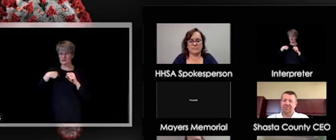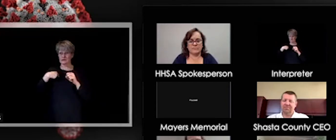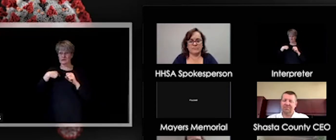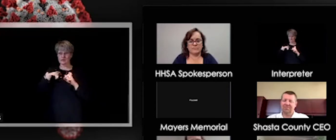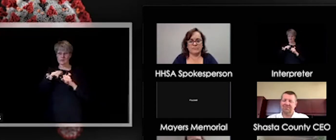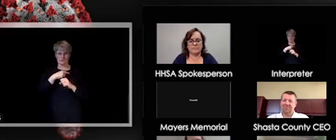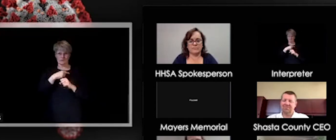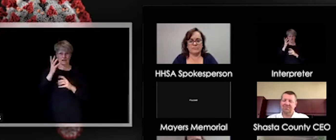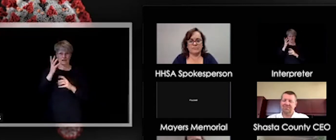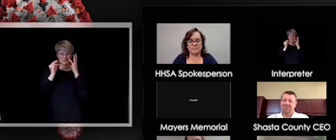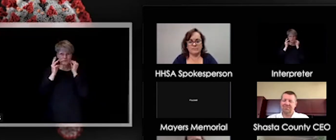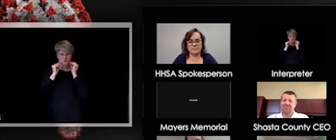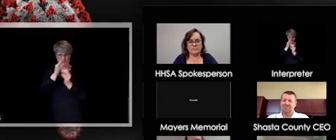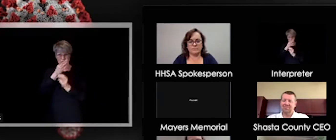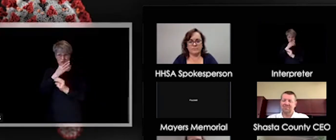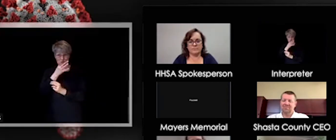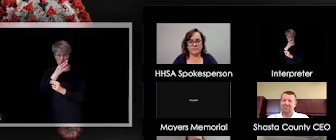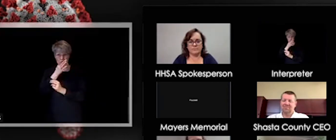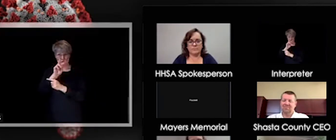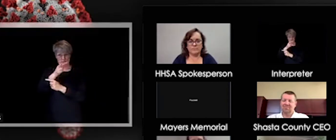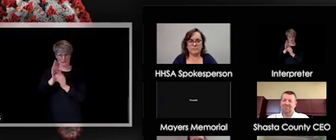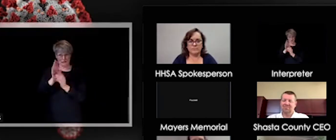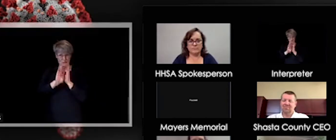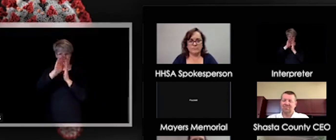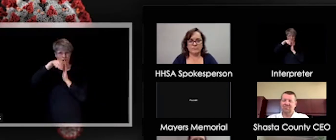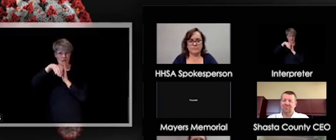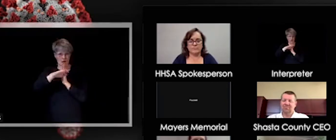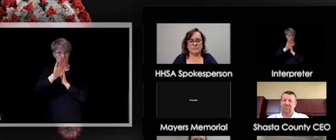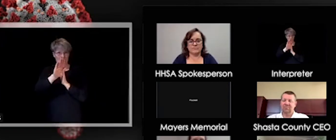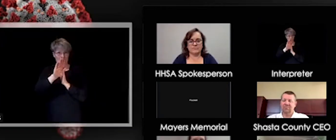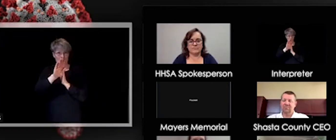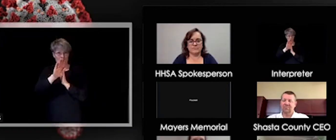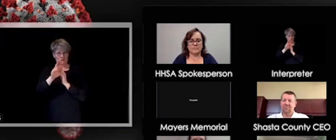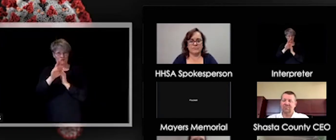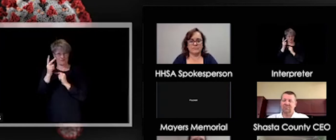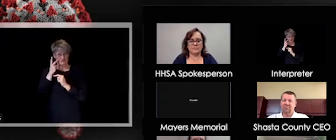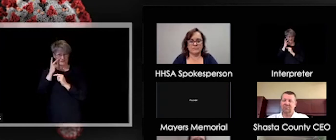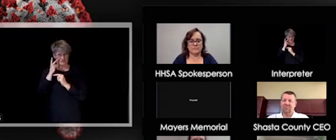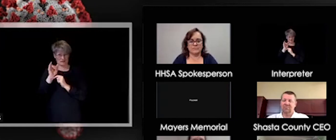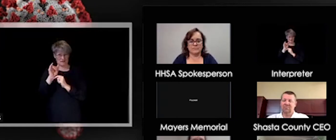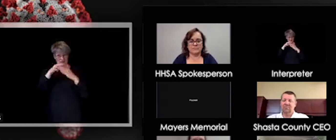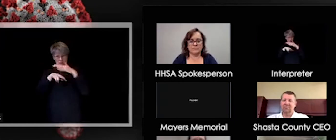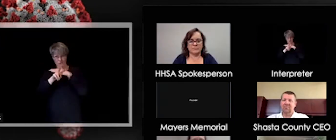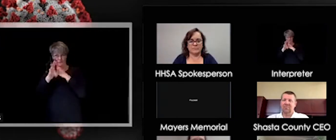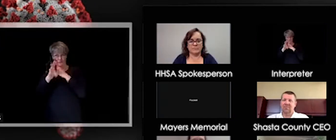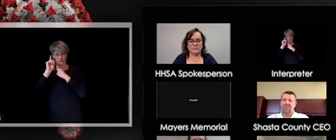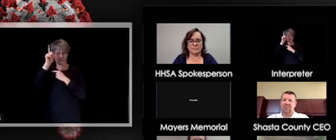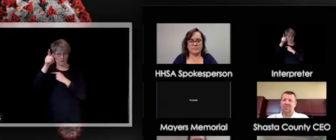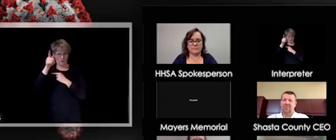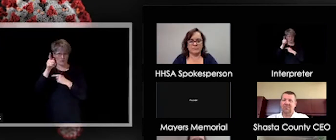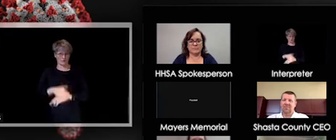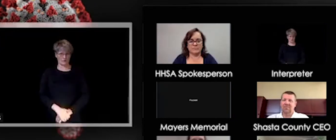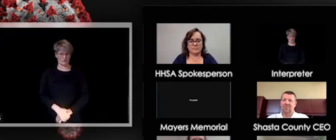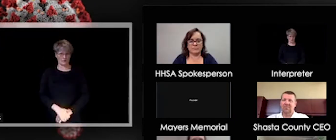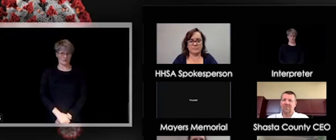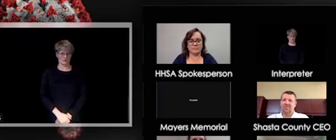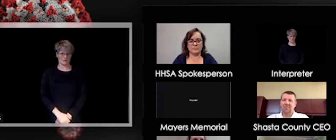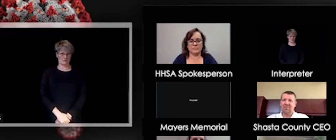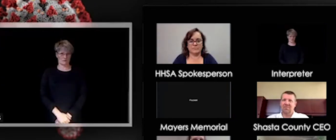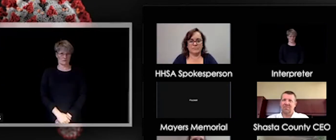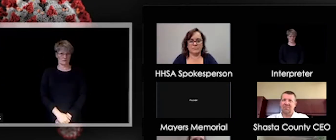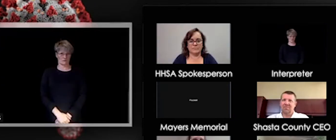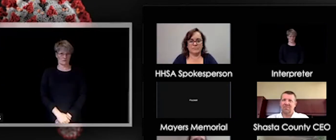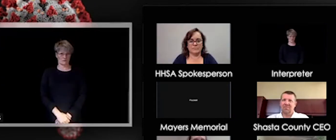we see that happening? You know, we don’t really know how this